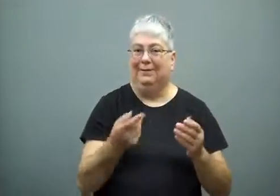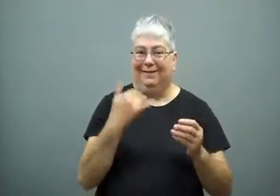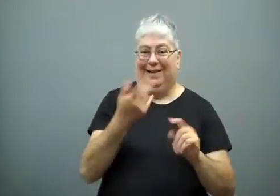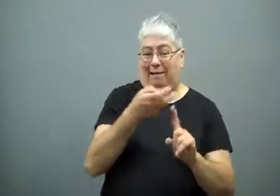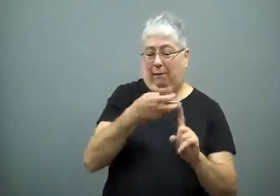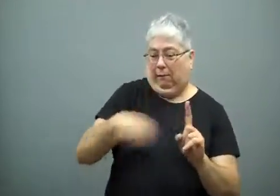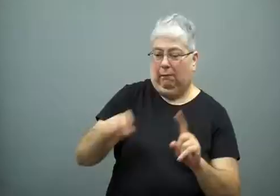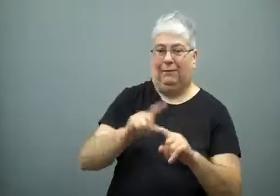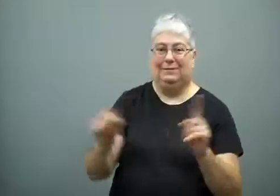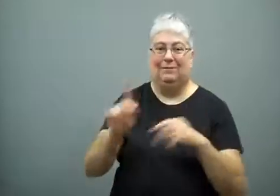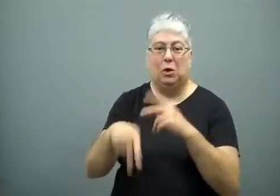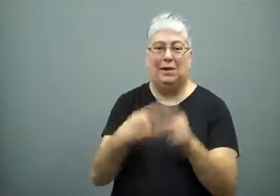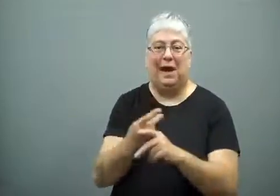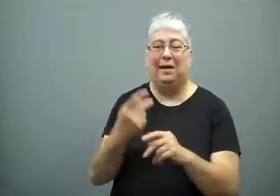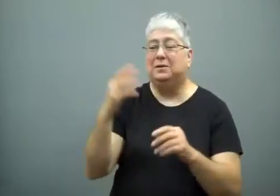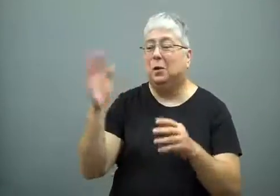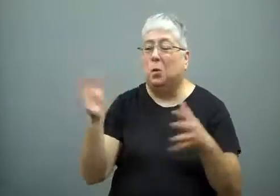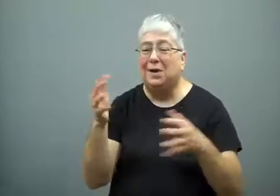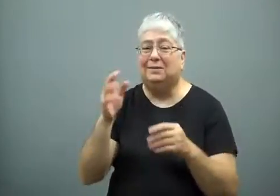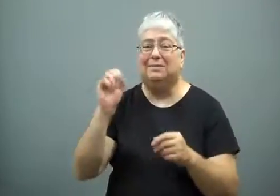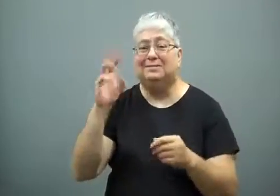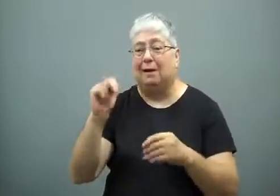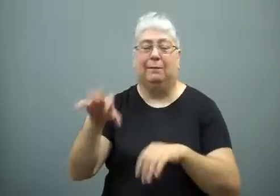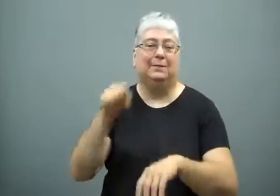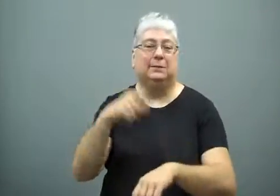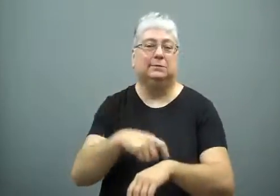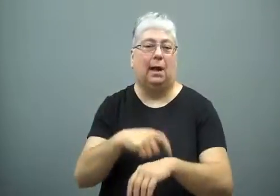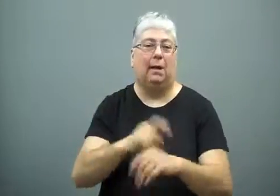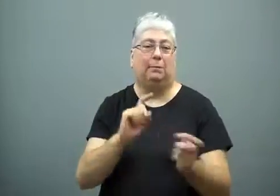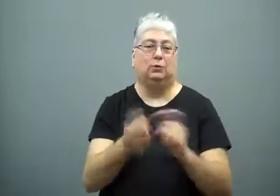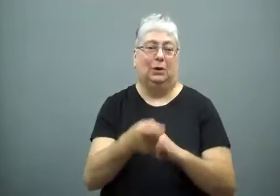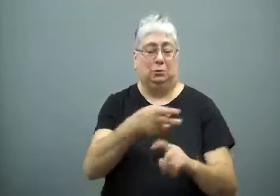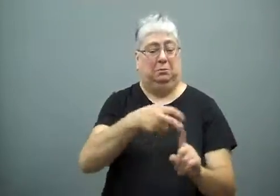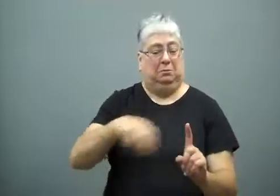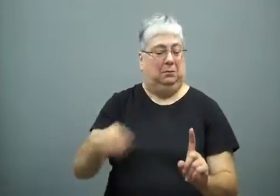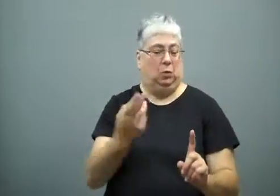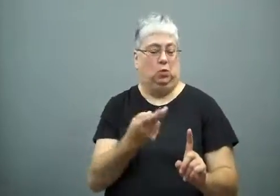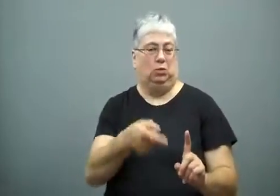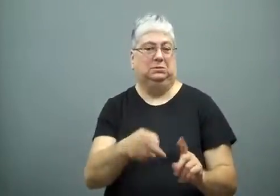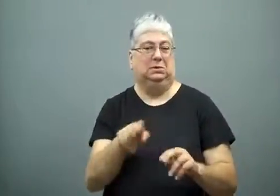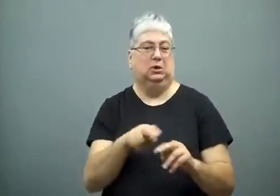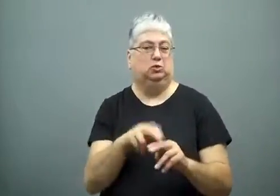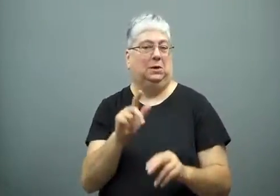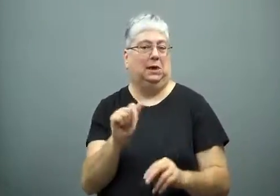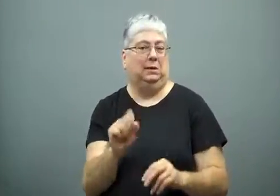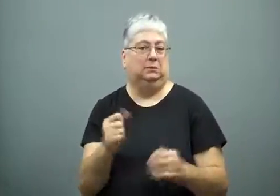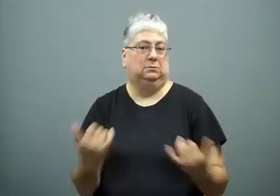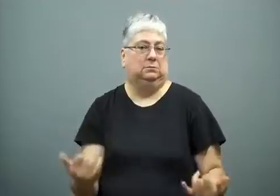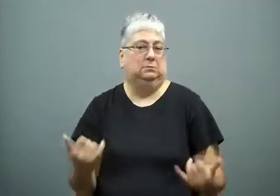transitioning to other forms of energy such as solar or sun power.